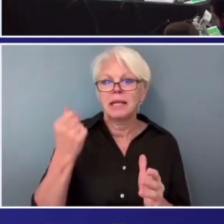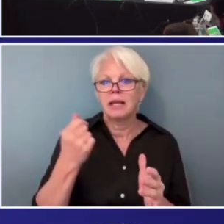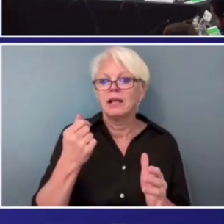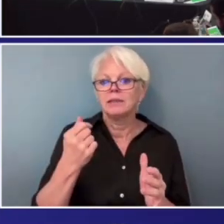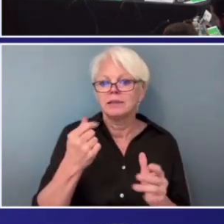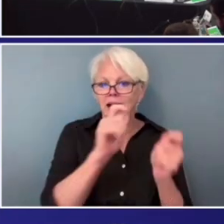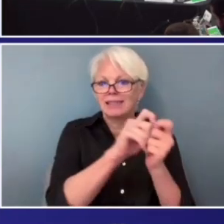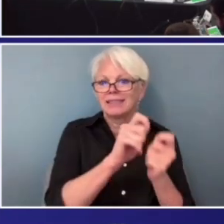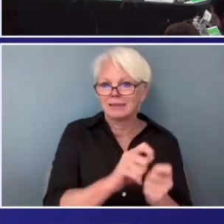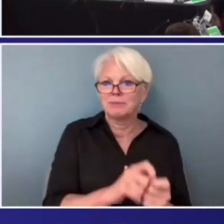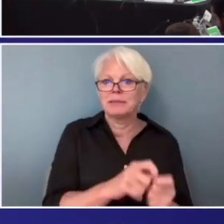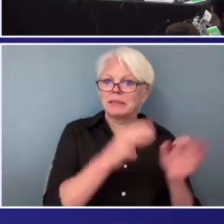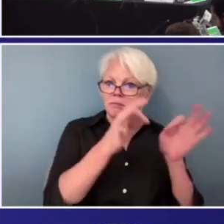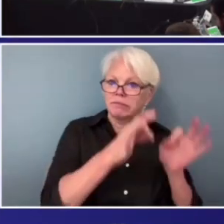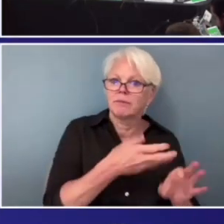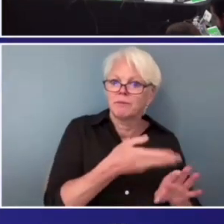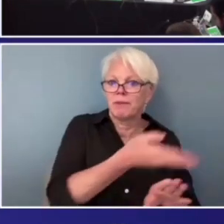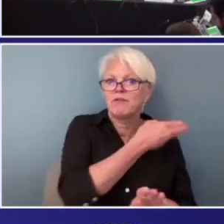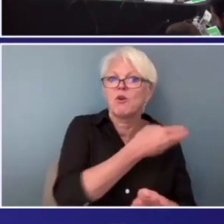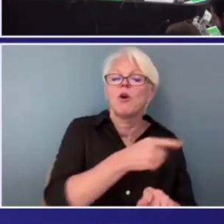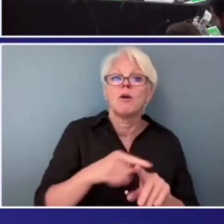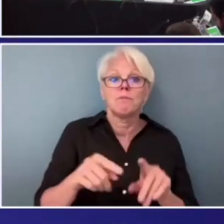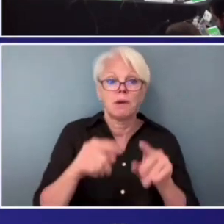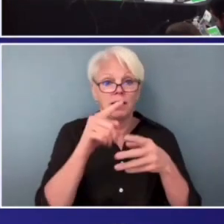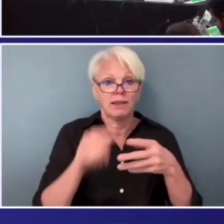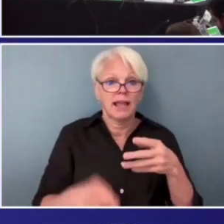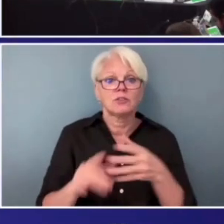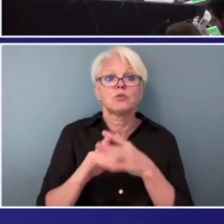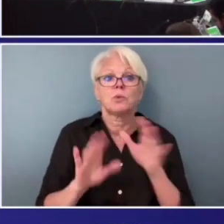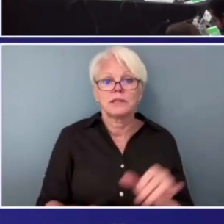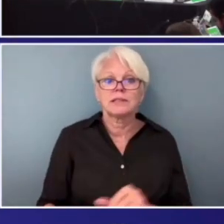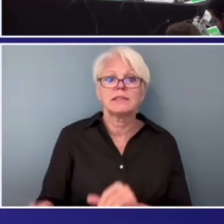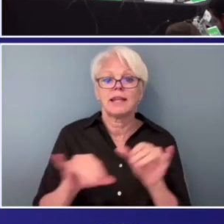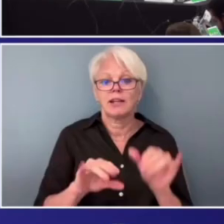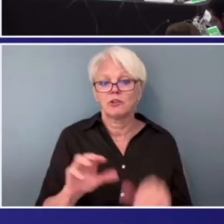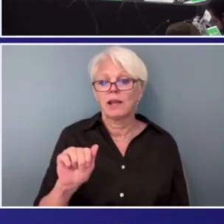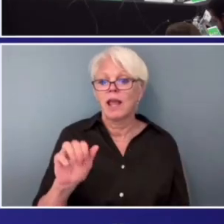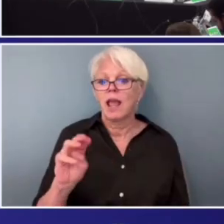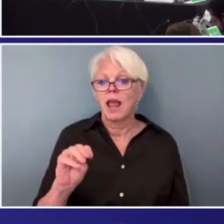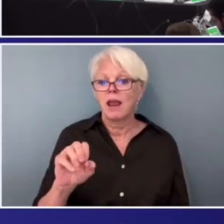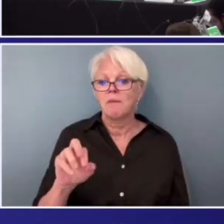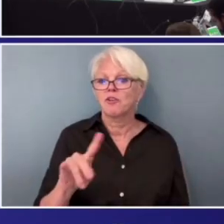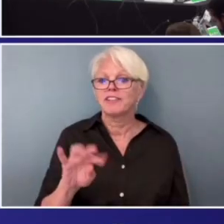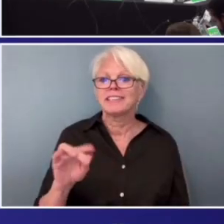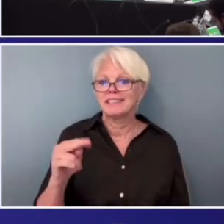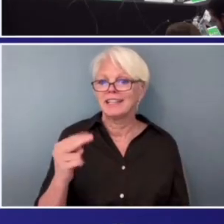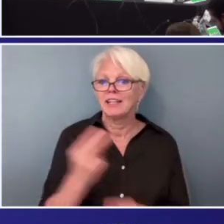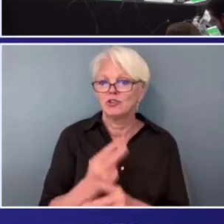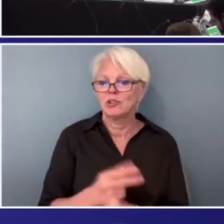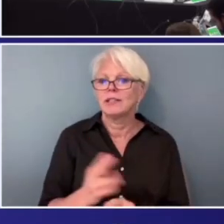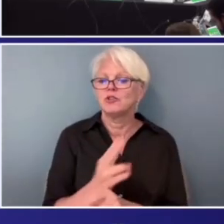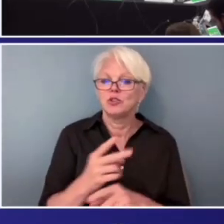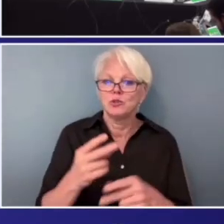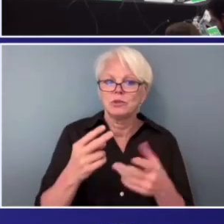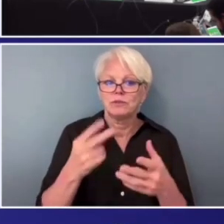before. But again, here's where standard amortization is used to calculate the monthly payment and using the outstanding